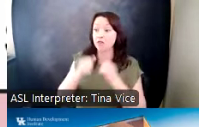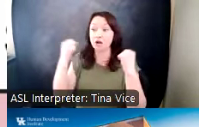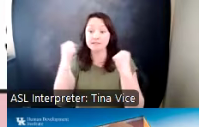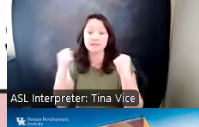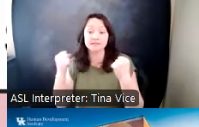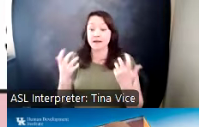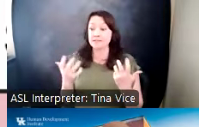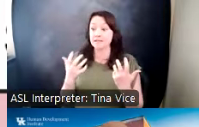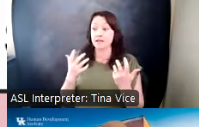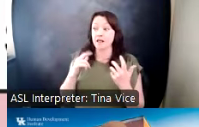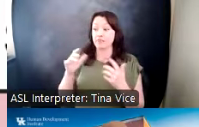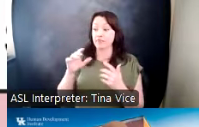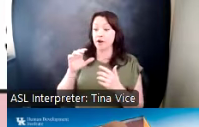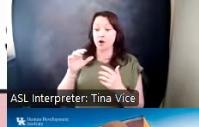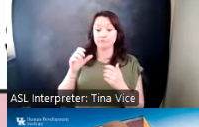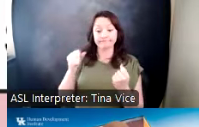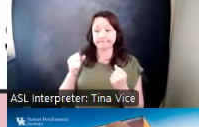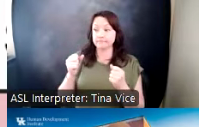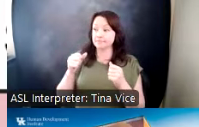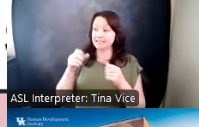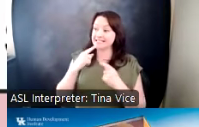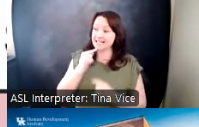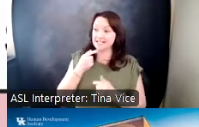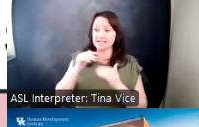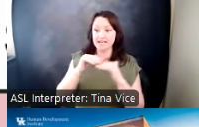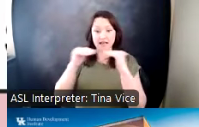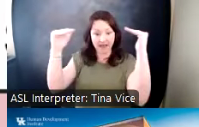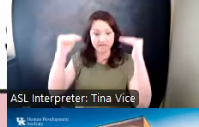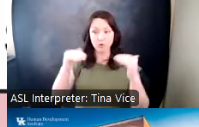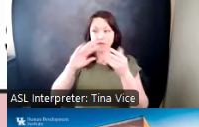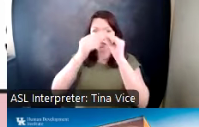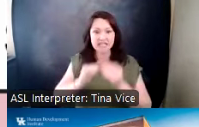scale is by the intensity level. There's numbers, there's words, right? There's